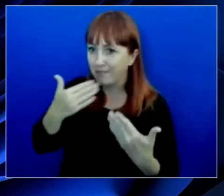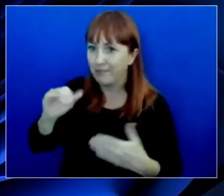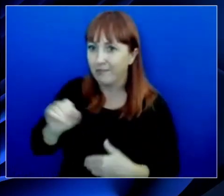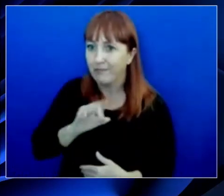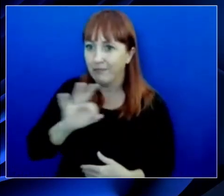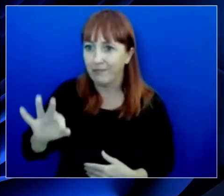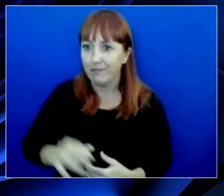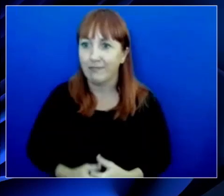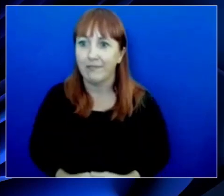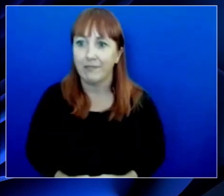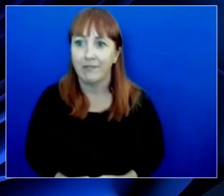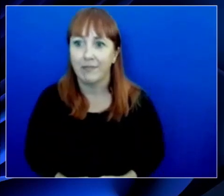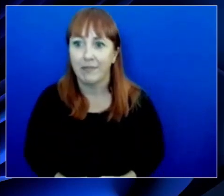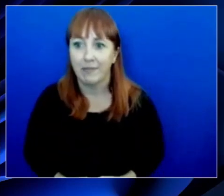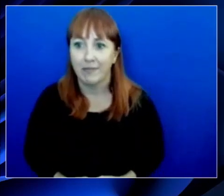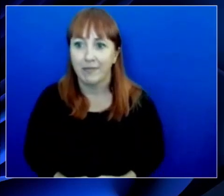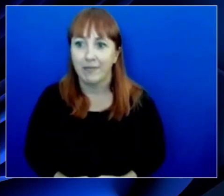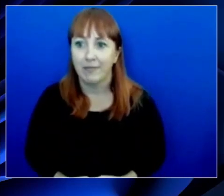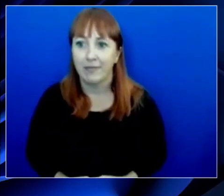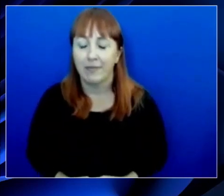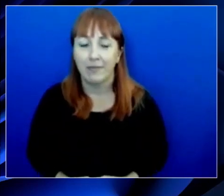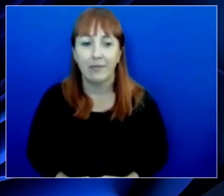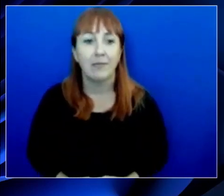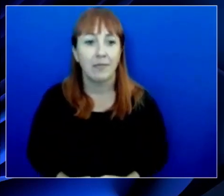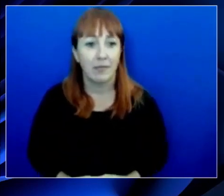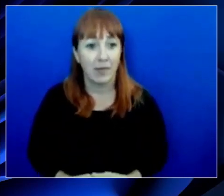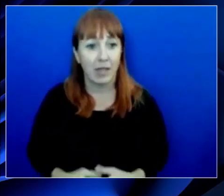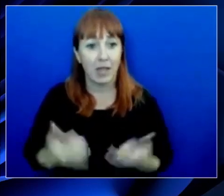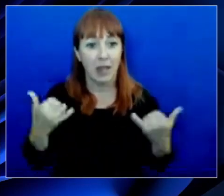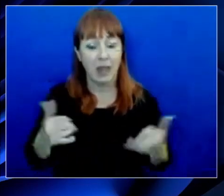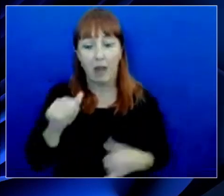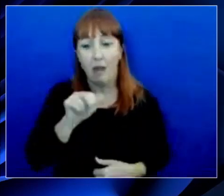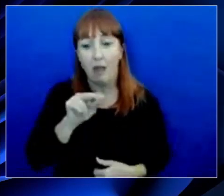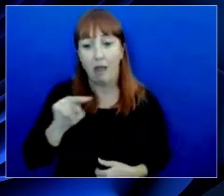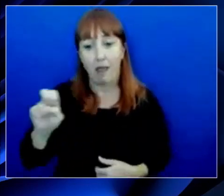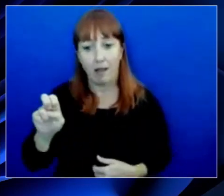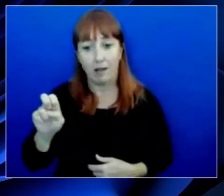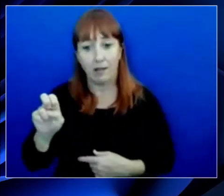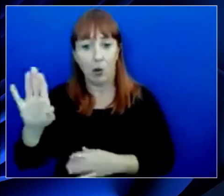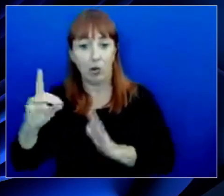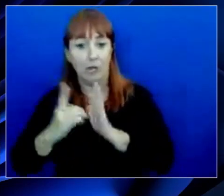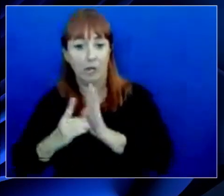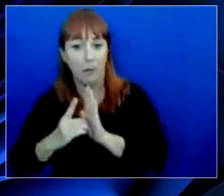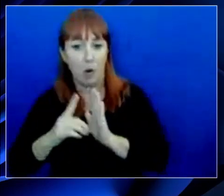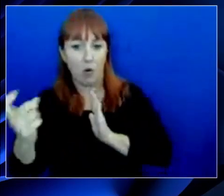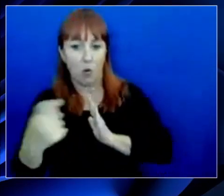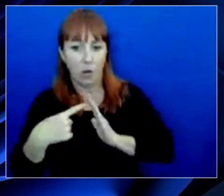this next tween is about Ann’s demo as a sighted accessibility user I'm